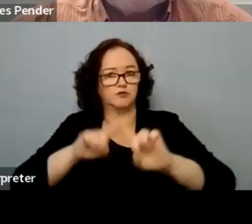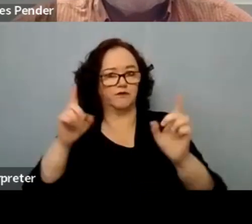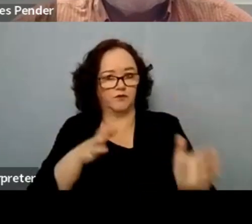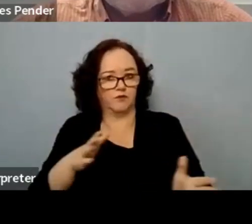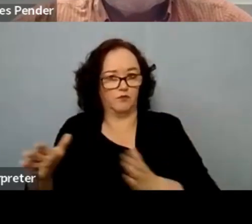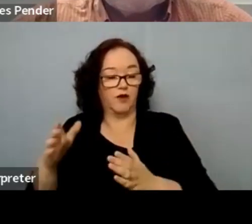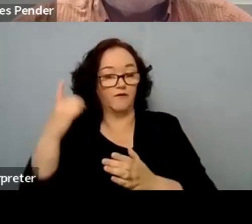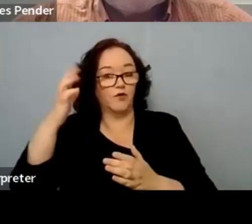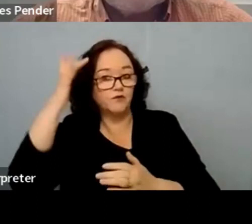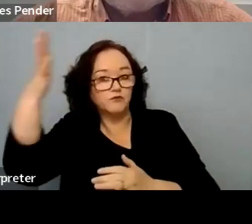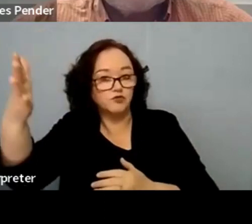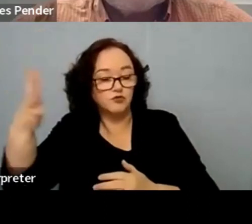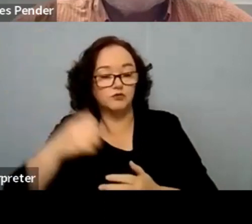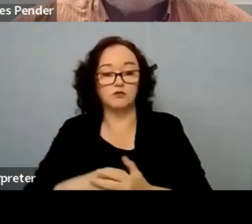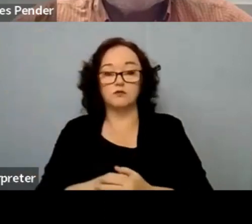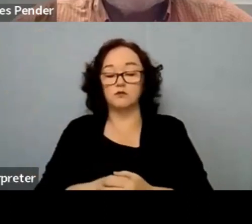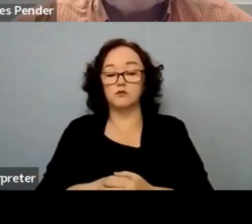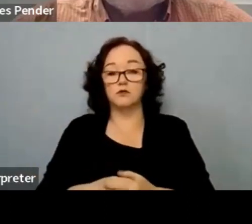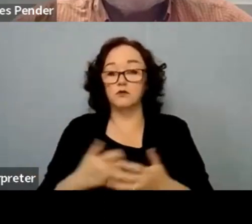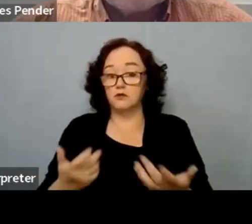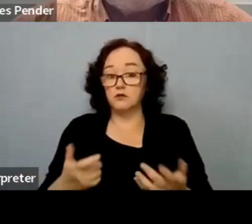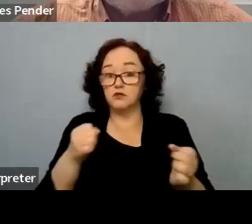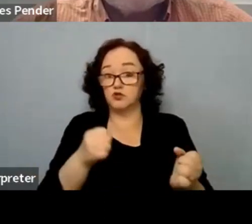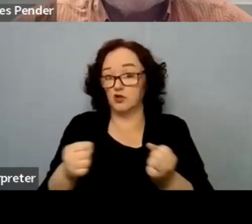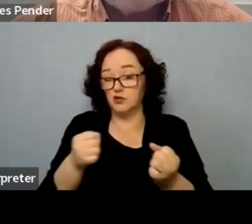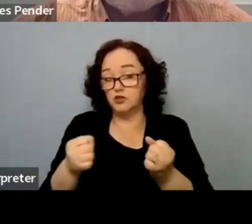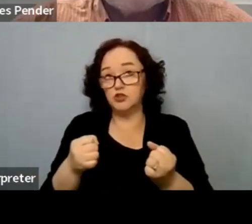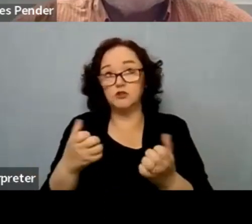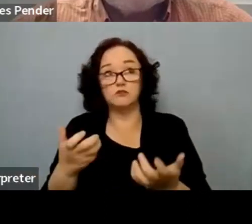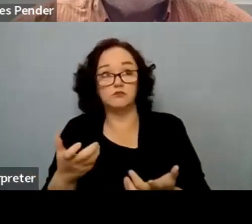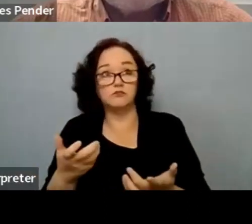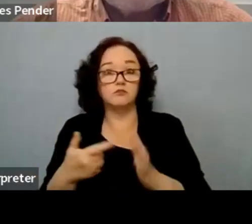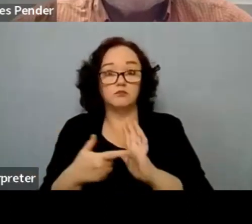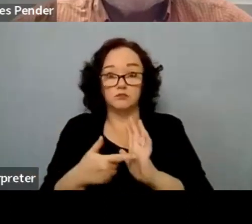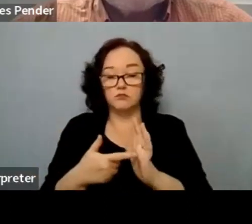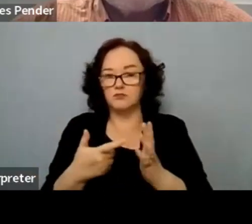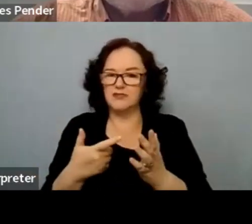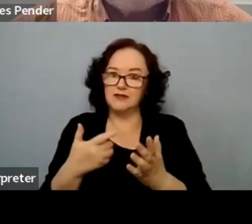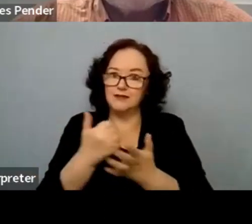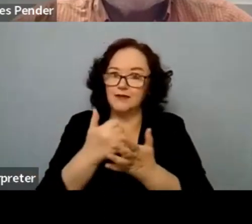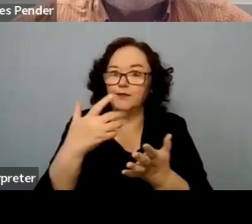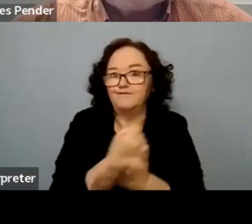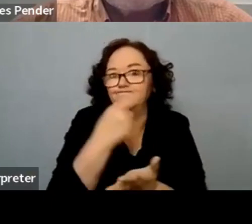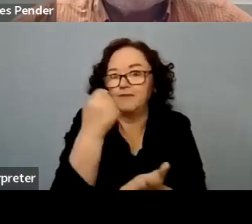can do, they can make better use of the therapy. And that's that's really what we would